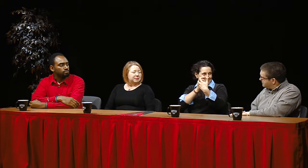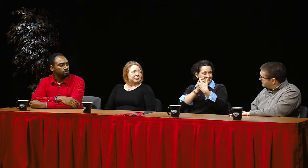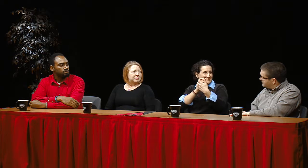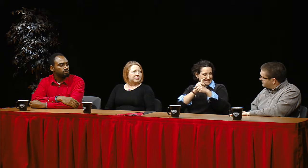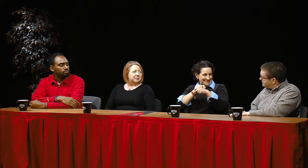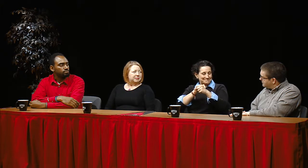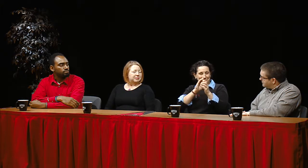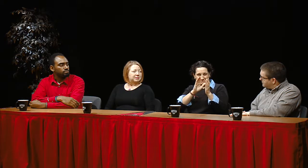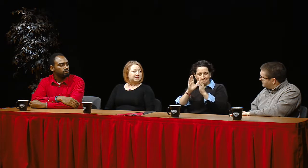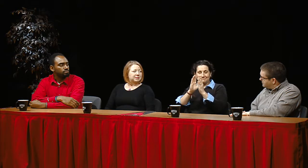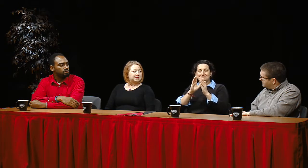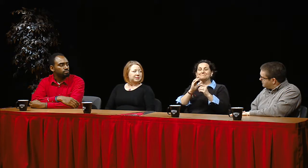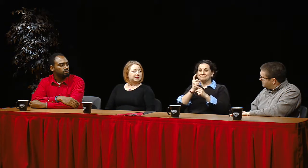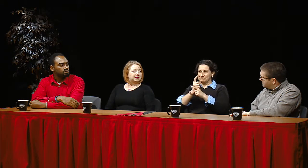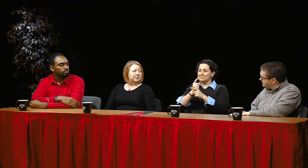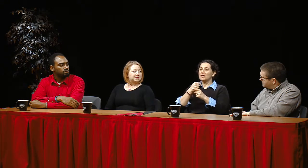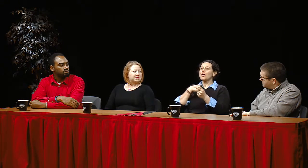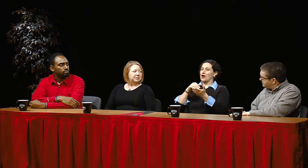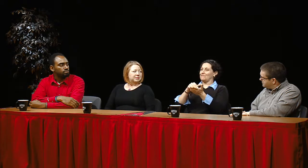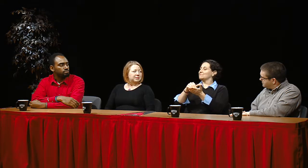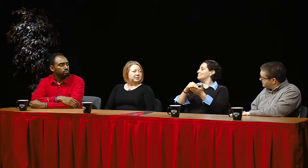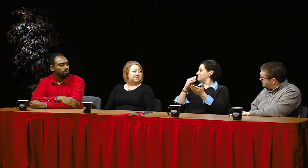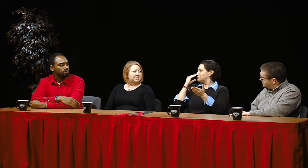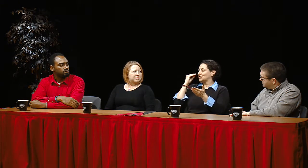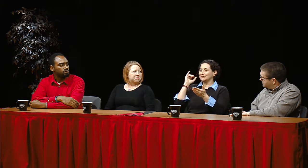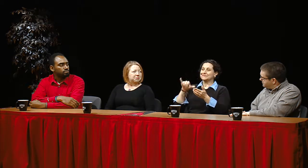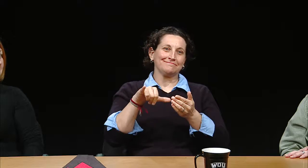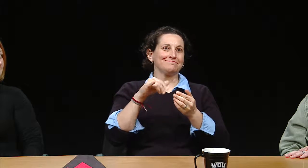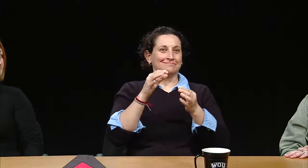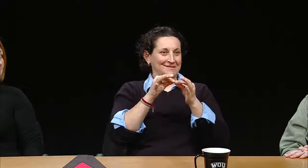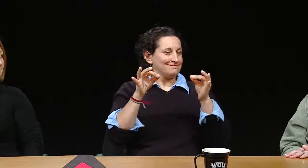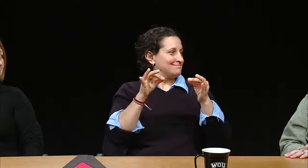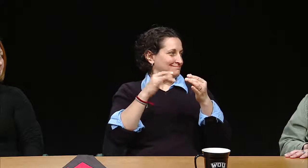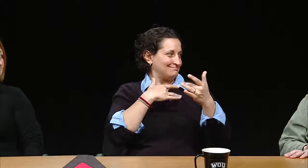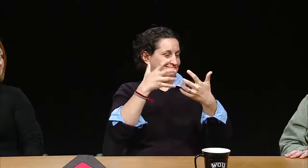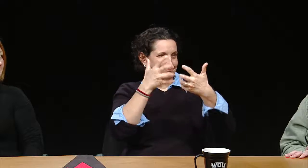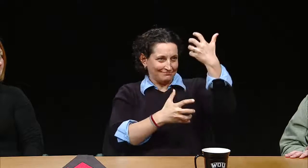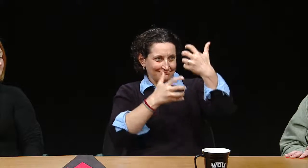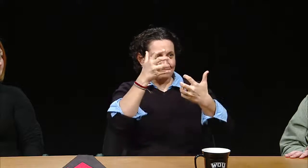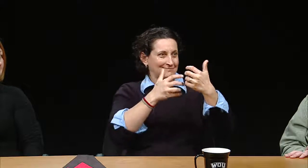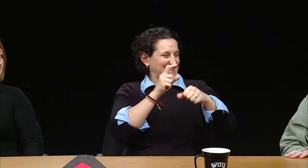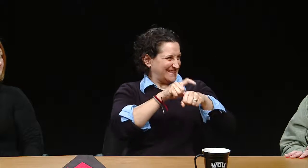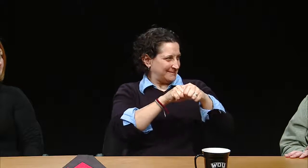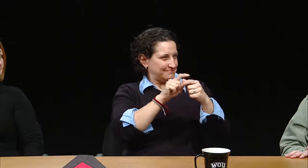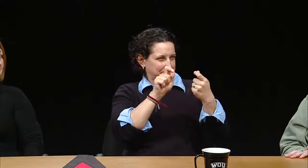and I really like this discussion because it's taking it to a different level of -- you don't have to be trained,